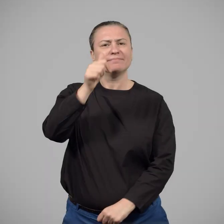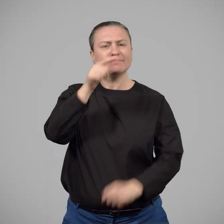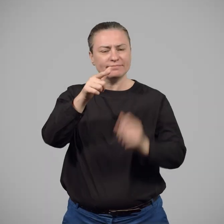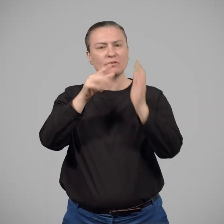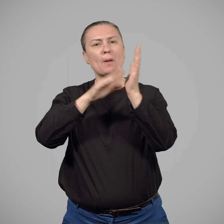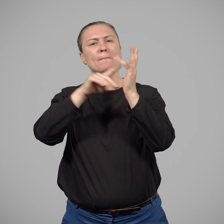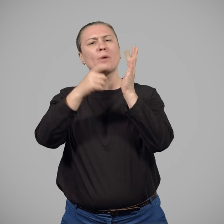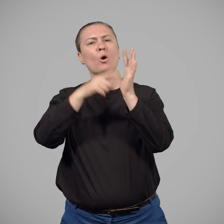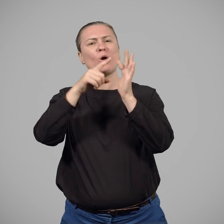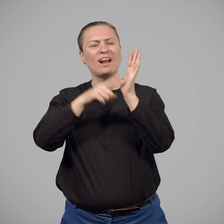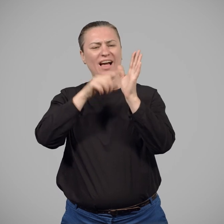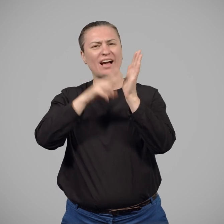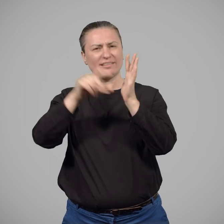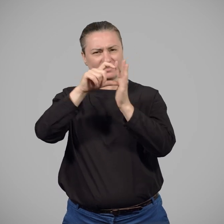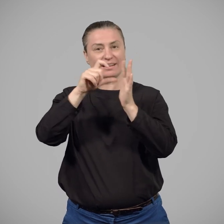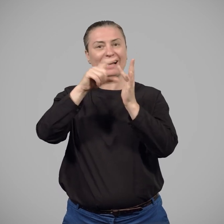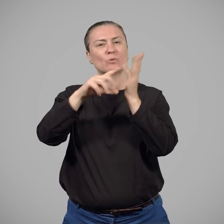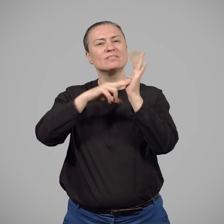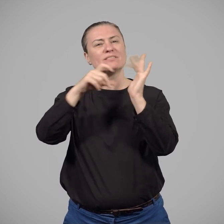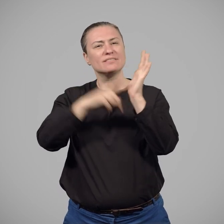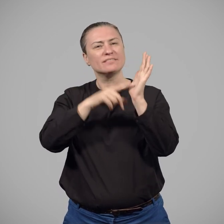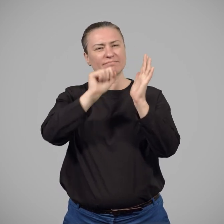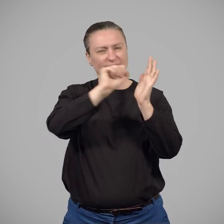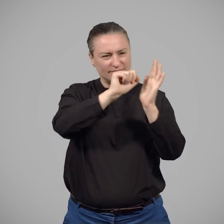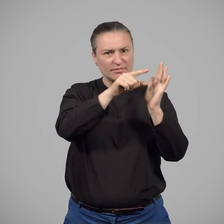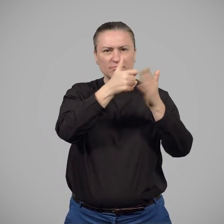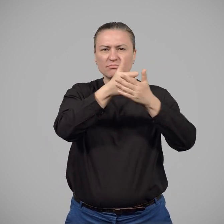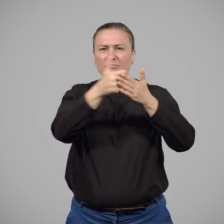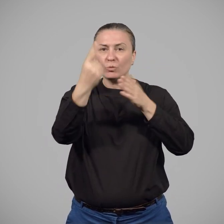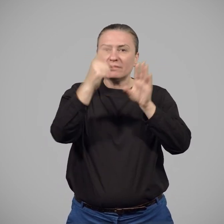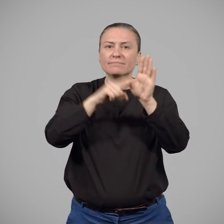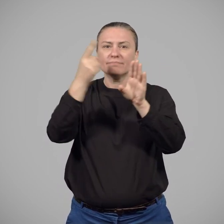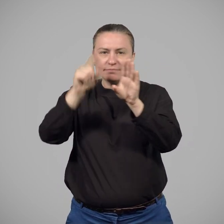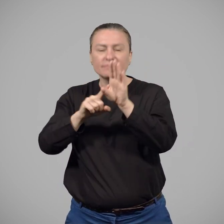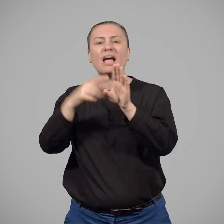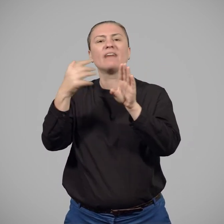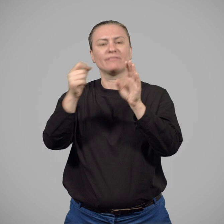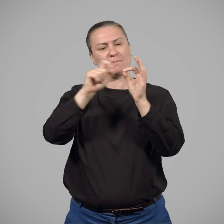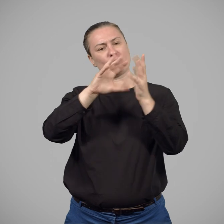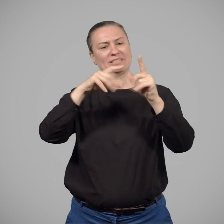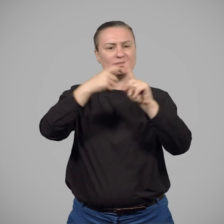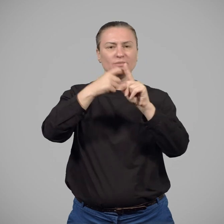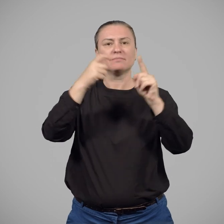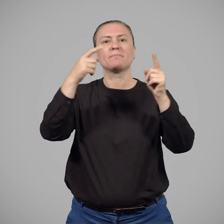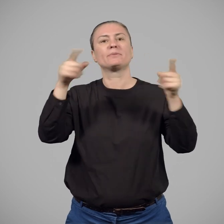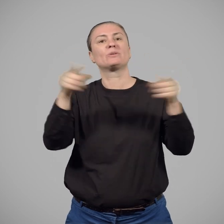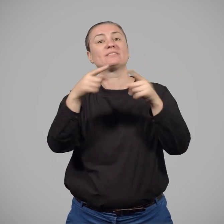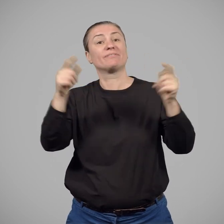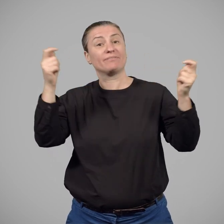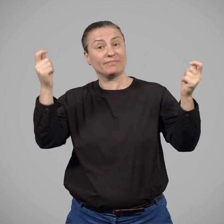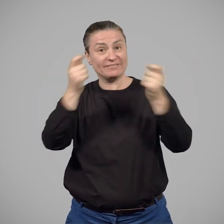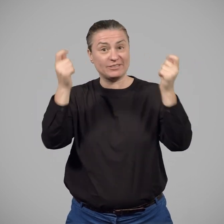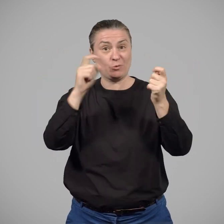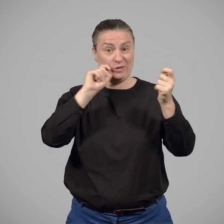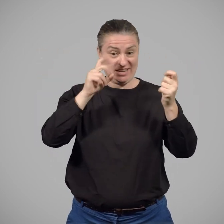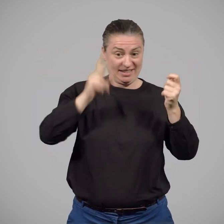You may know that Moreland Council run the annual Brunswick Music Festival.